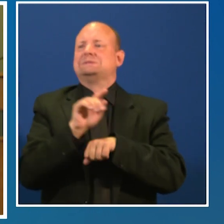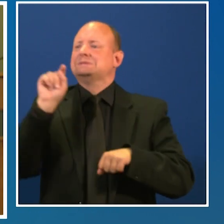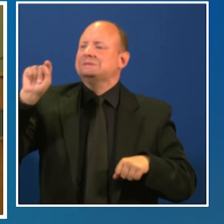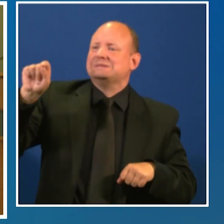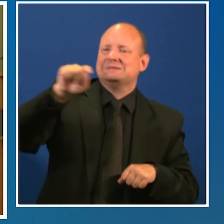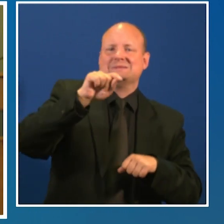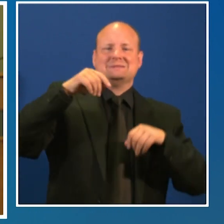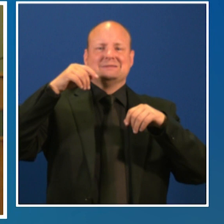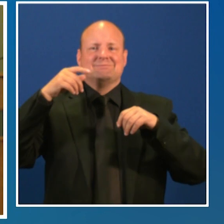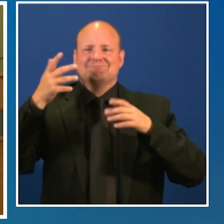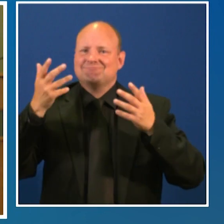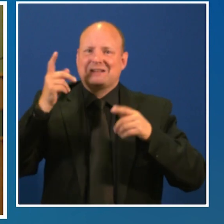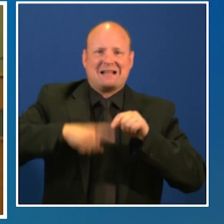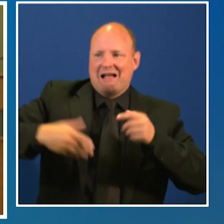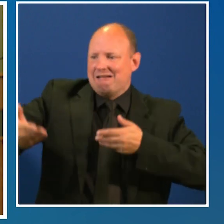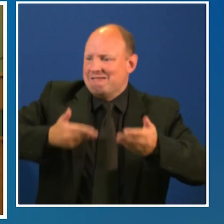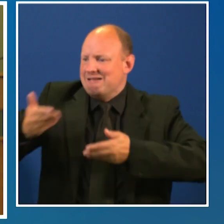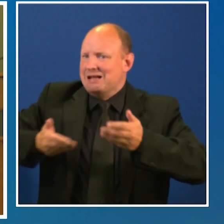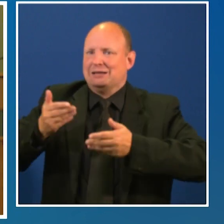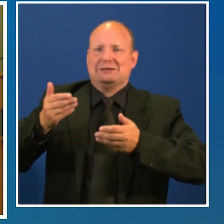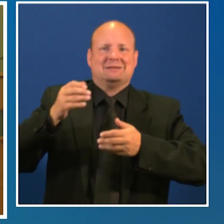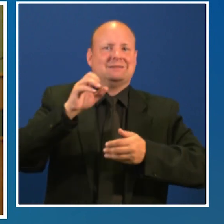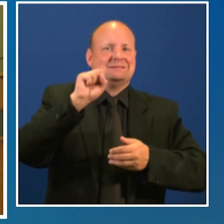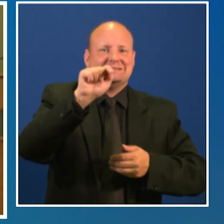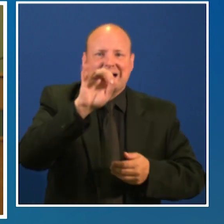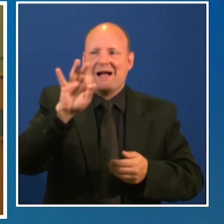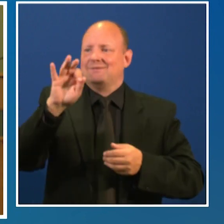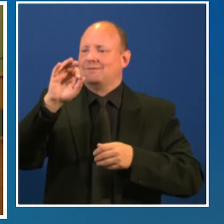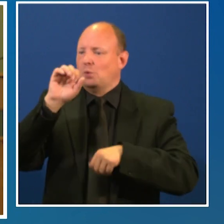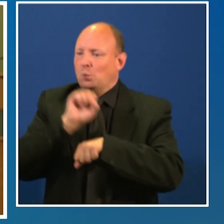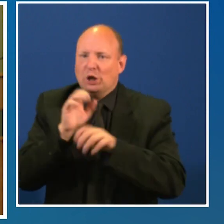increased occupancy levels. If you're a local business, don't